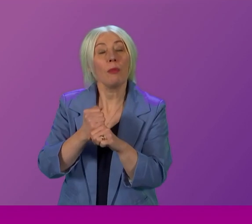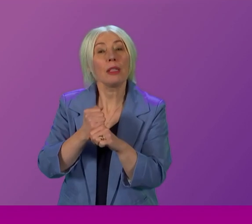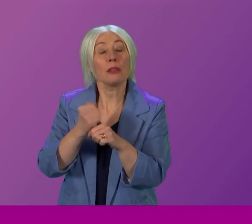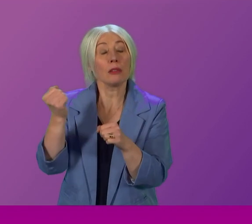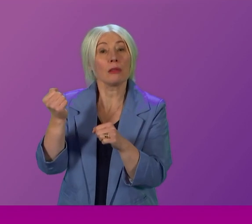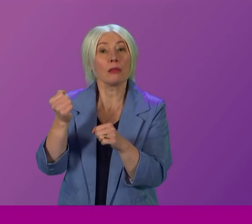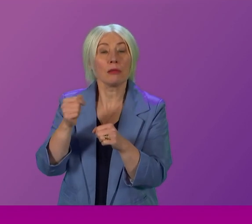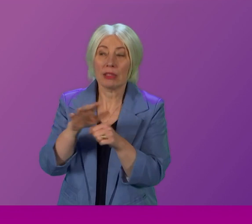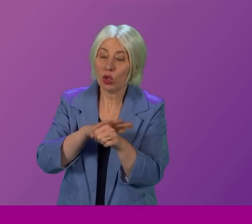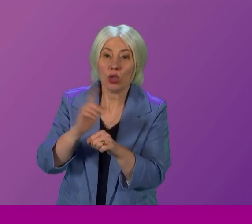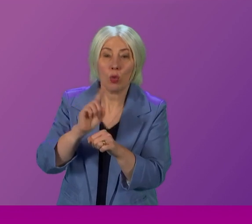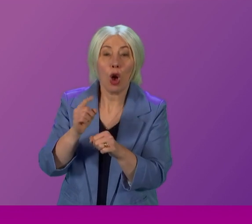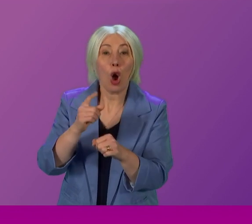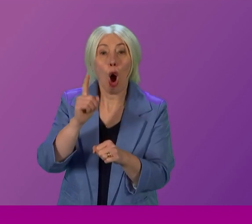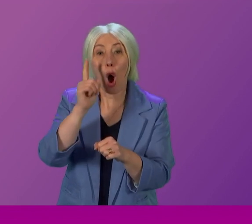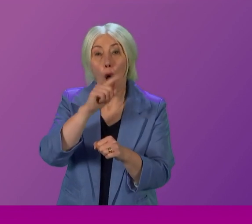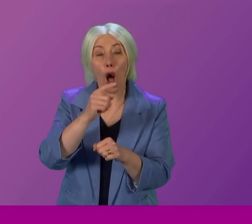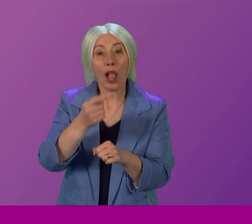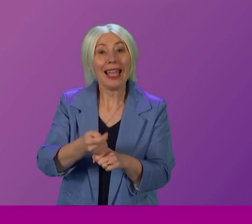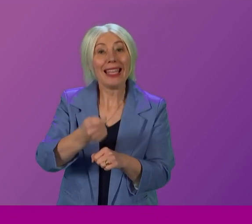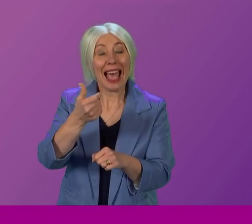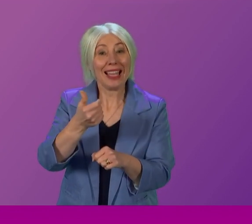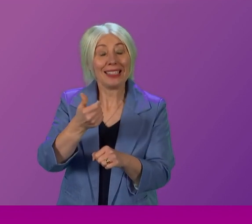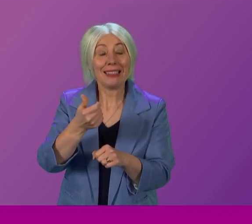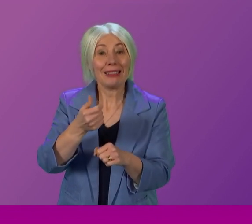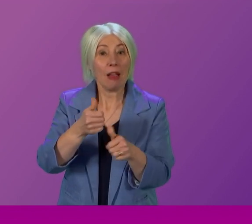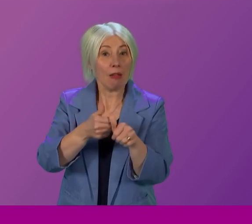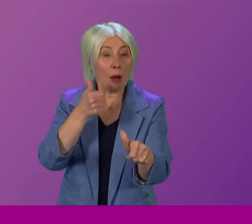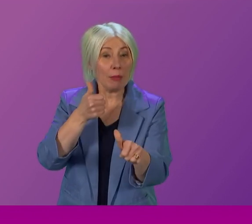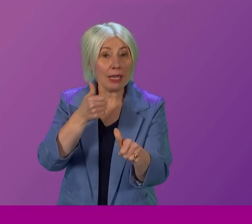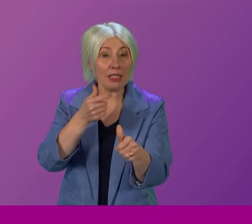gas companies are investing enough of their profits to support a just transition in Scotland.